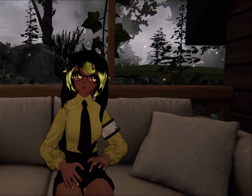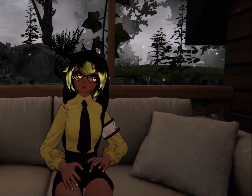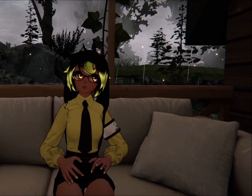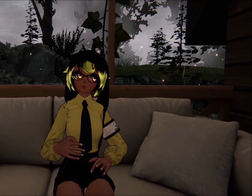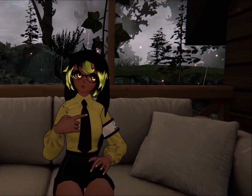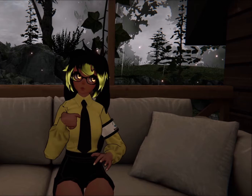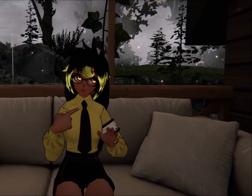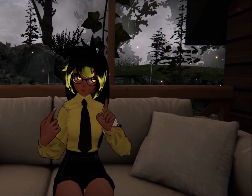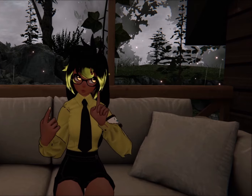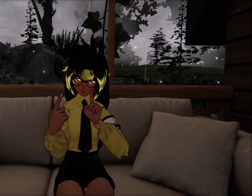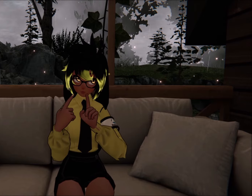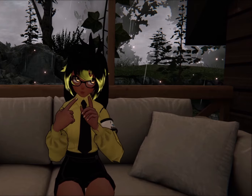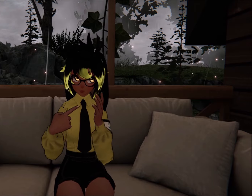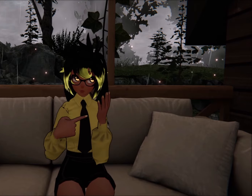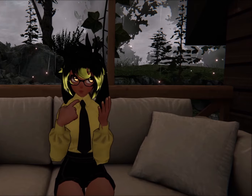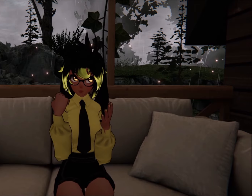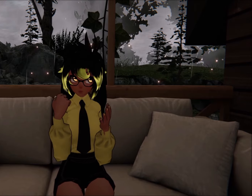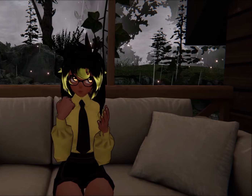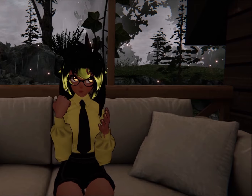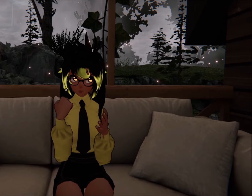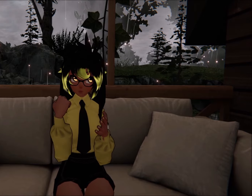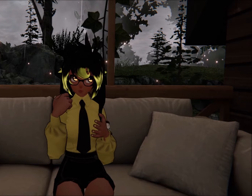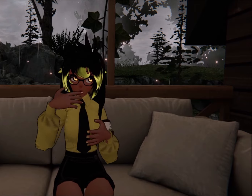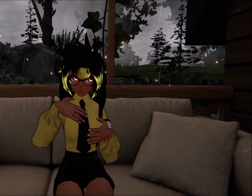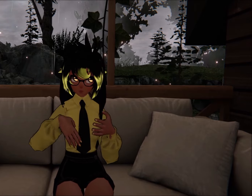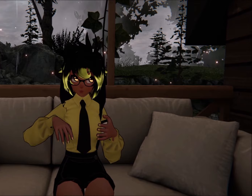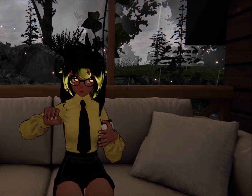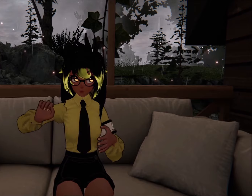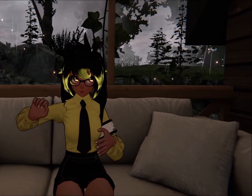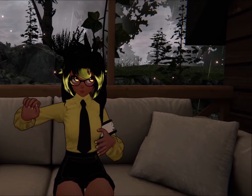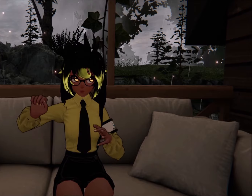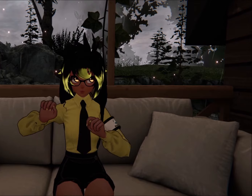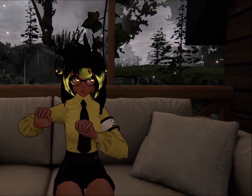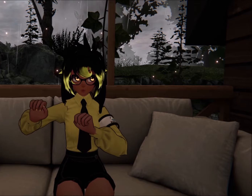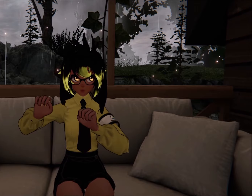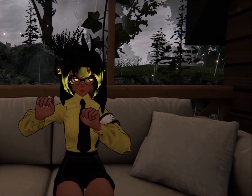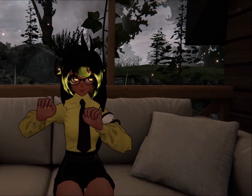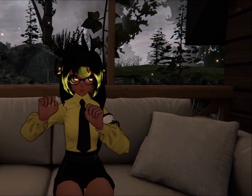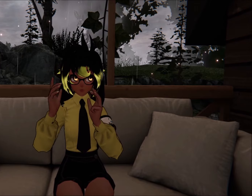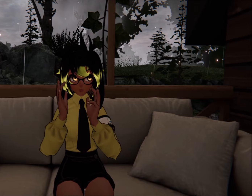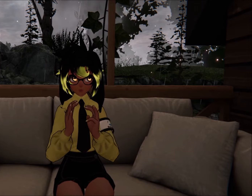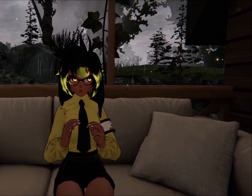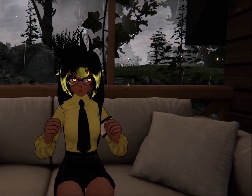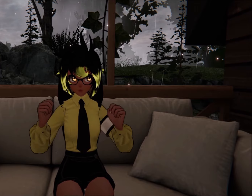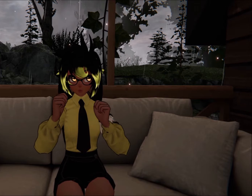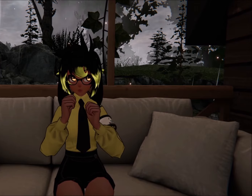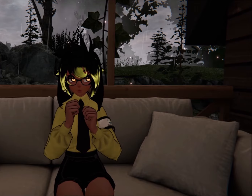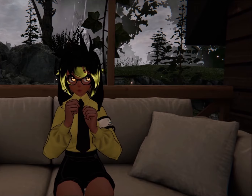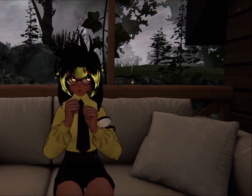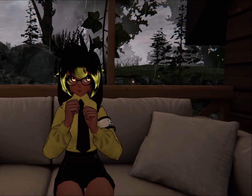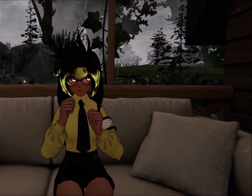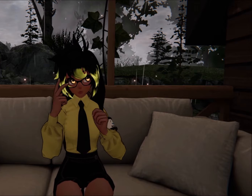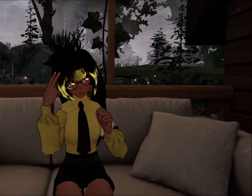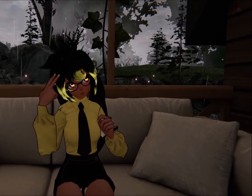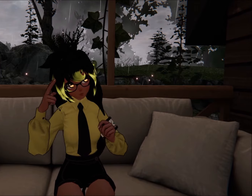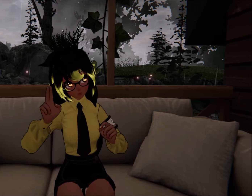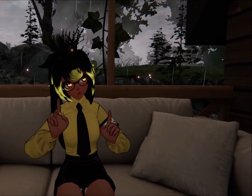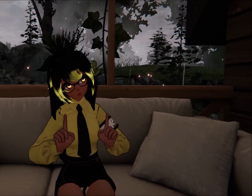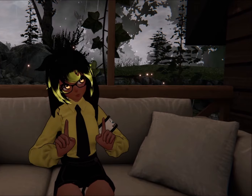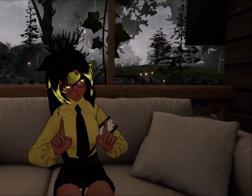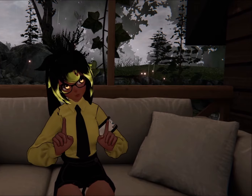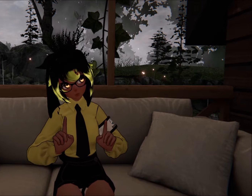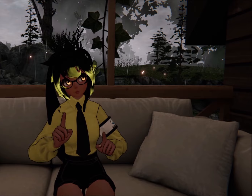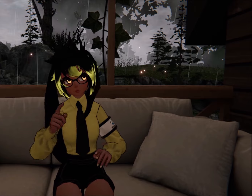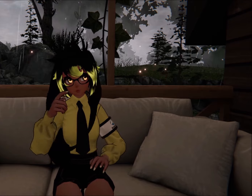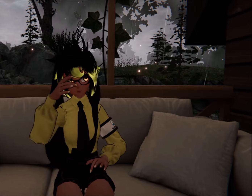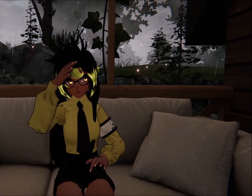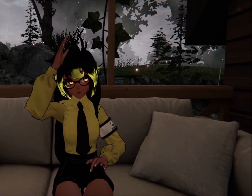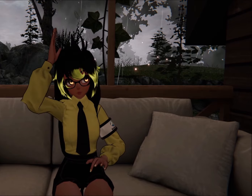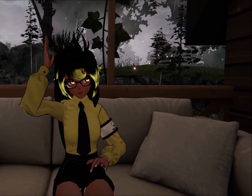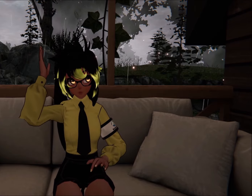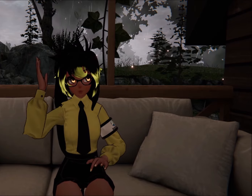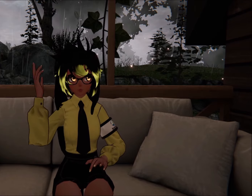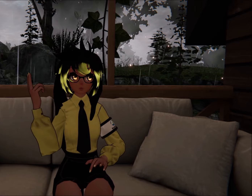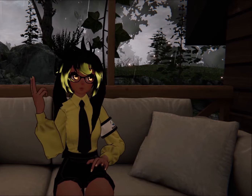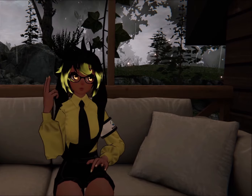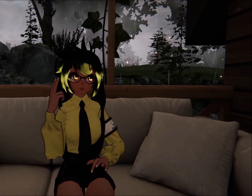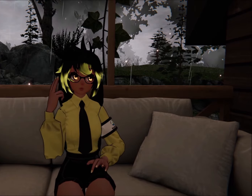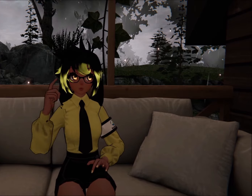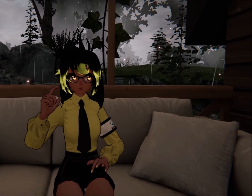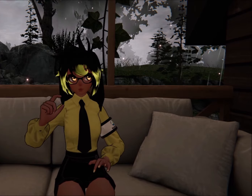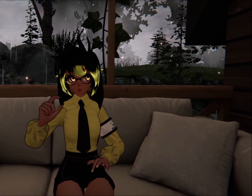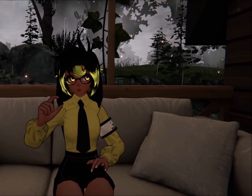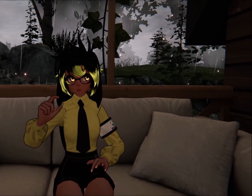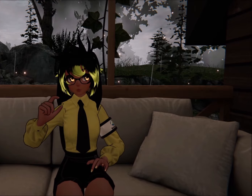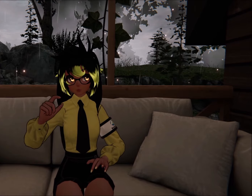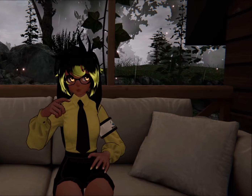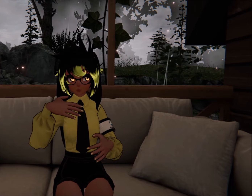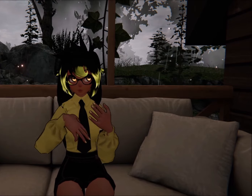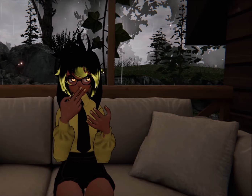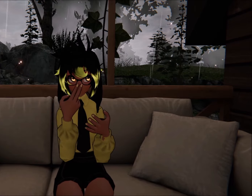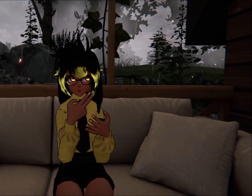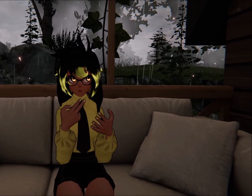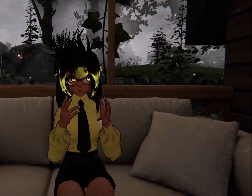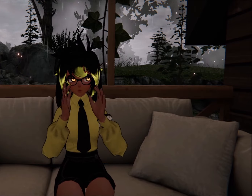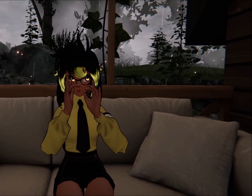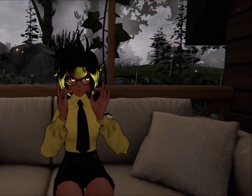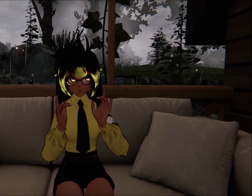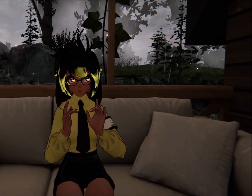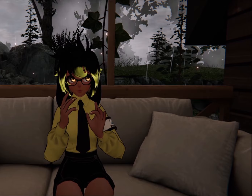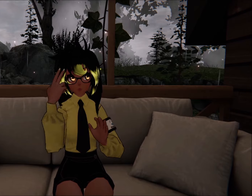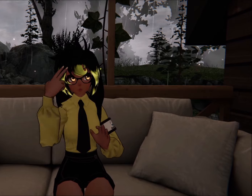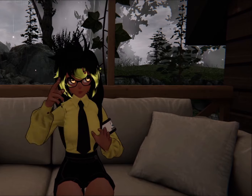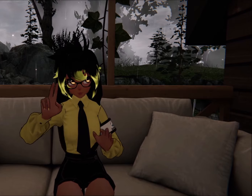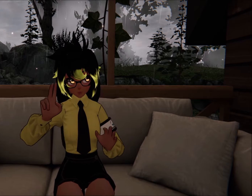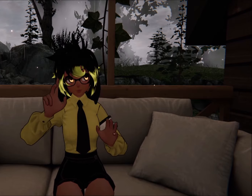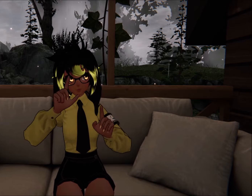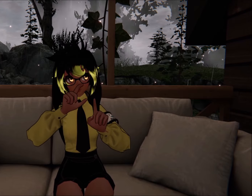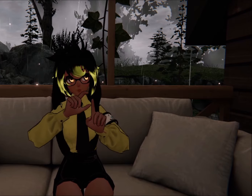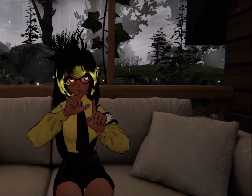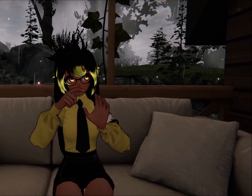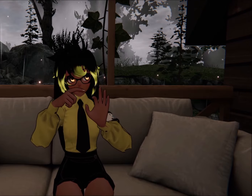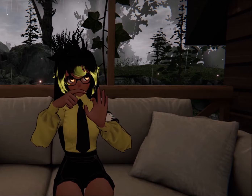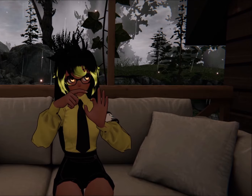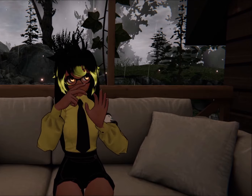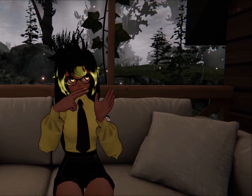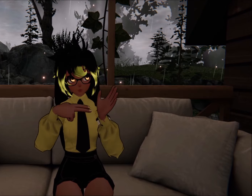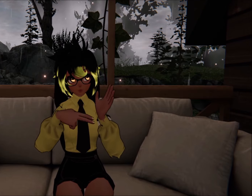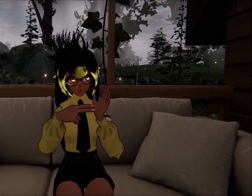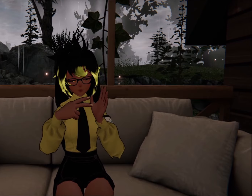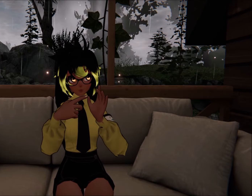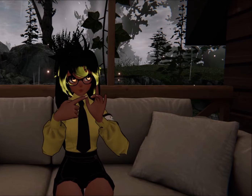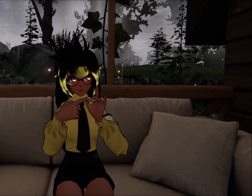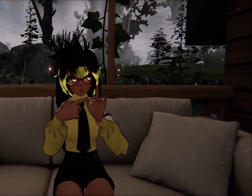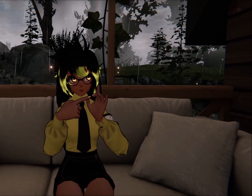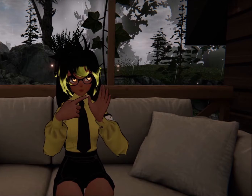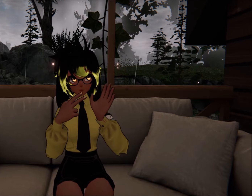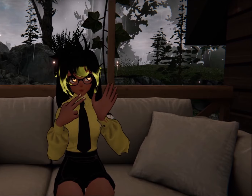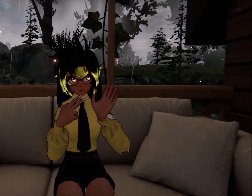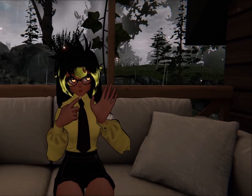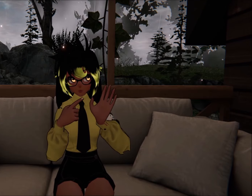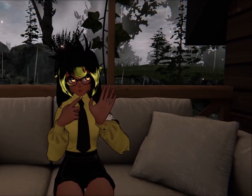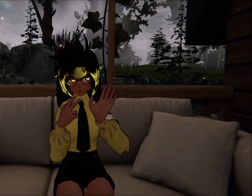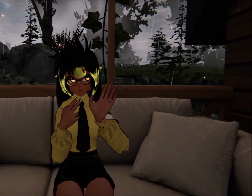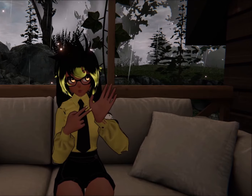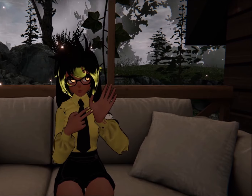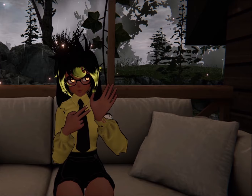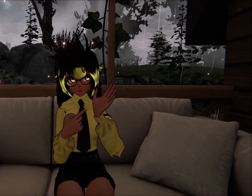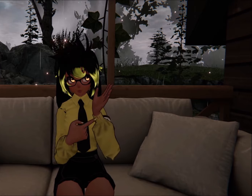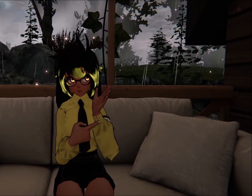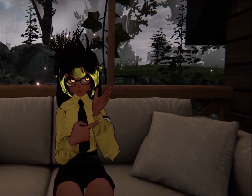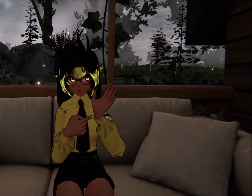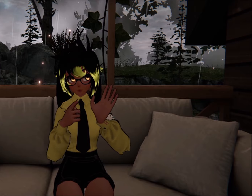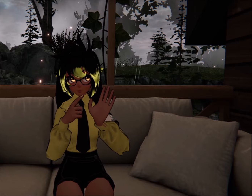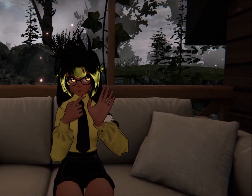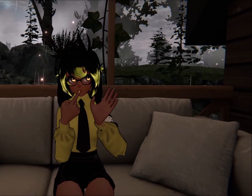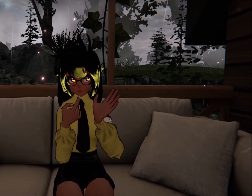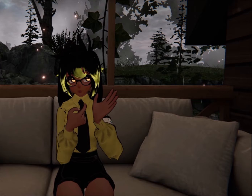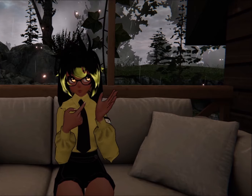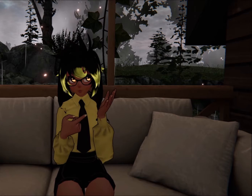I met Tach in her "sonic deaf club" on the art website, Deviantart